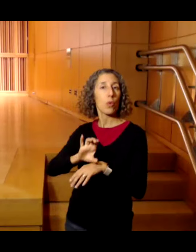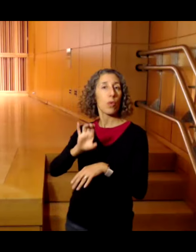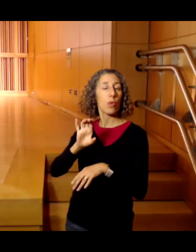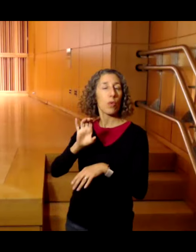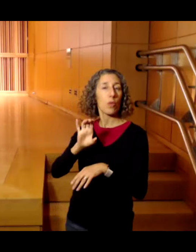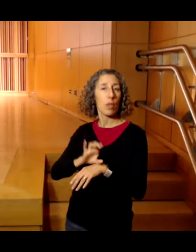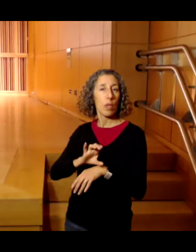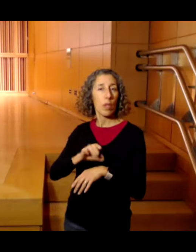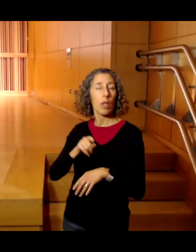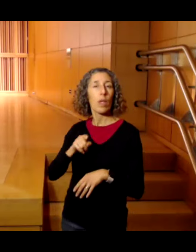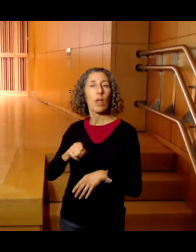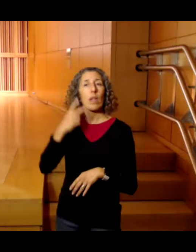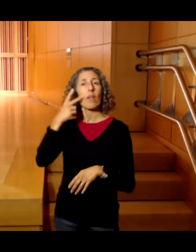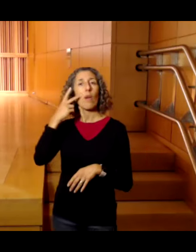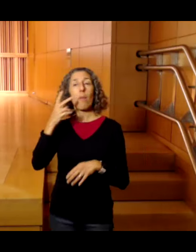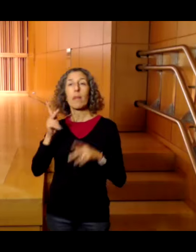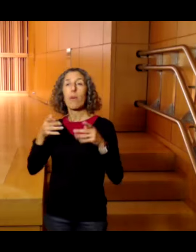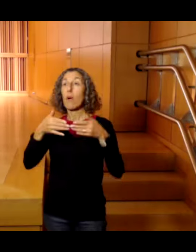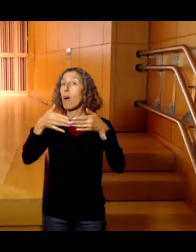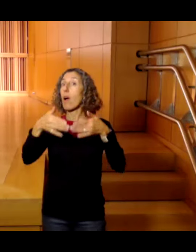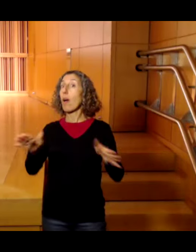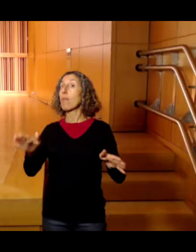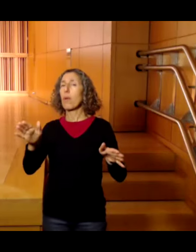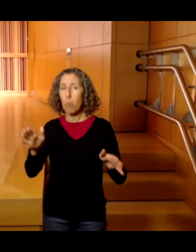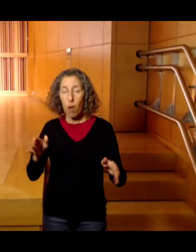rocking. People were singing, shouting, and dancing in the aisle.